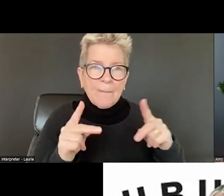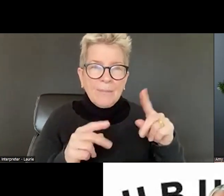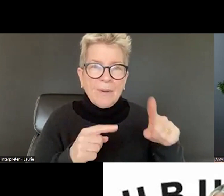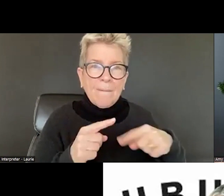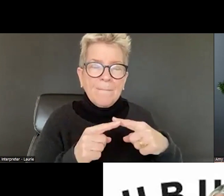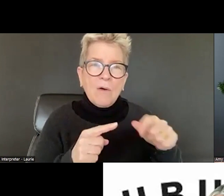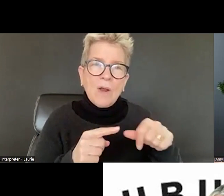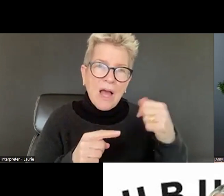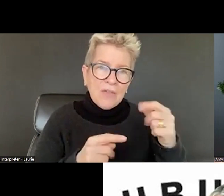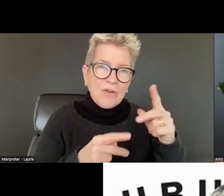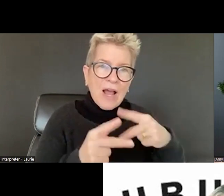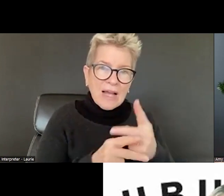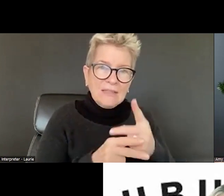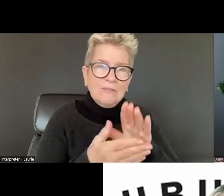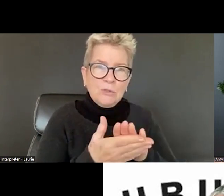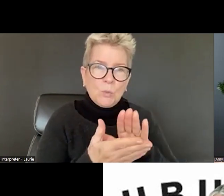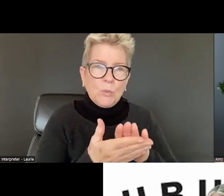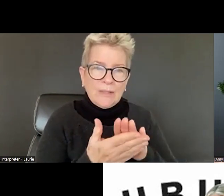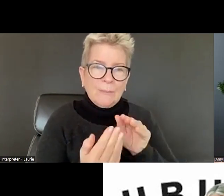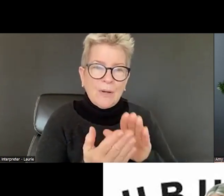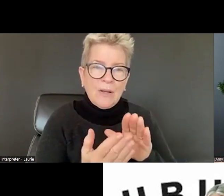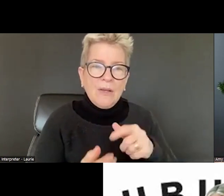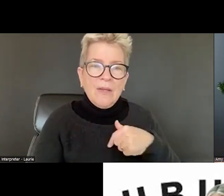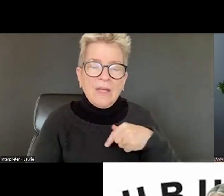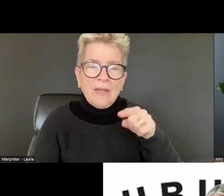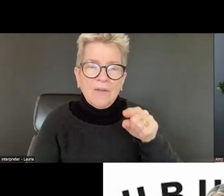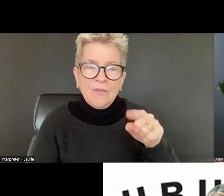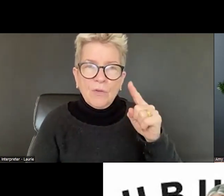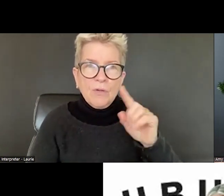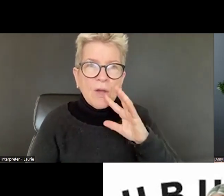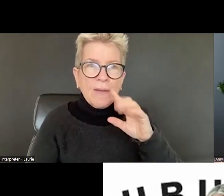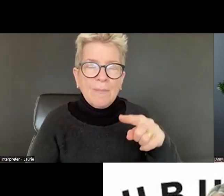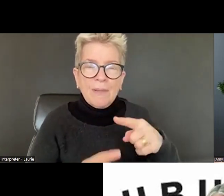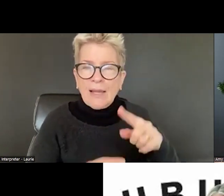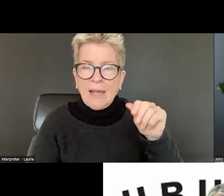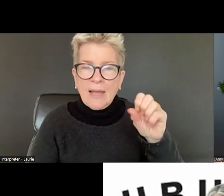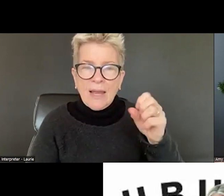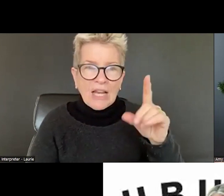schooling I mean if you're specializing like Dr like Ashley and Dr Carly yeah of course you we